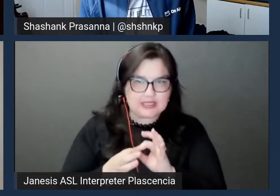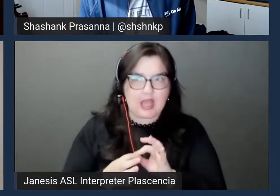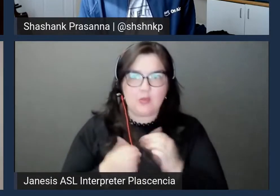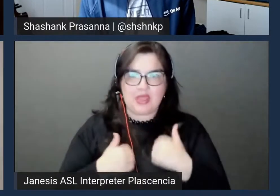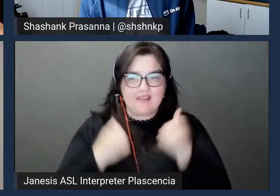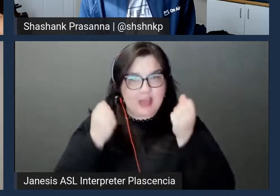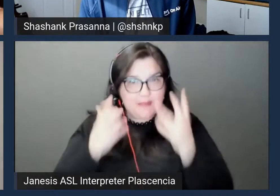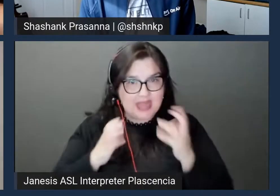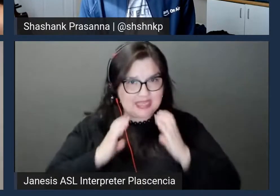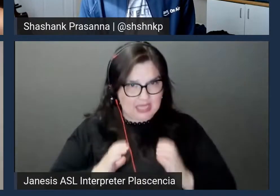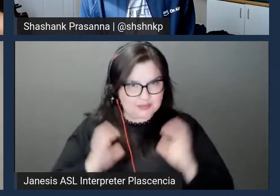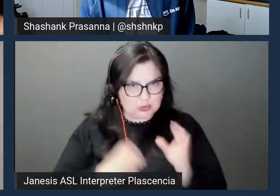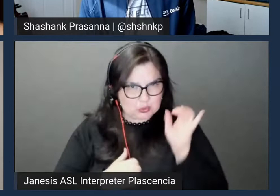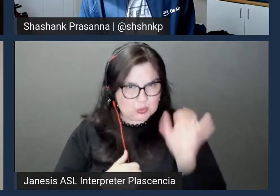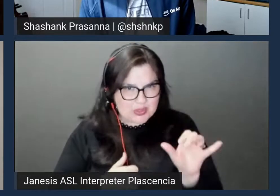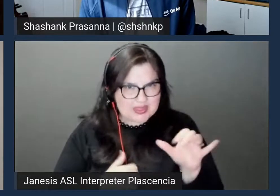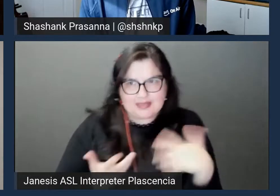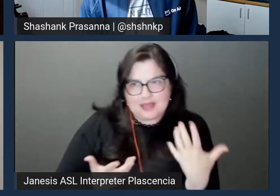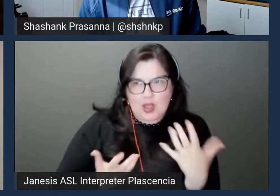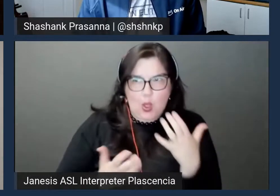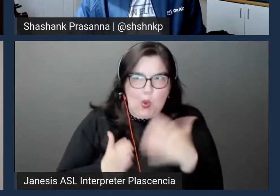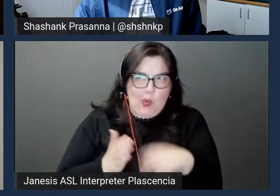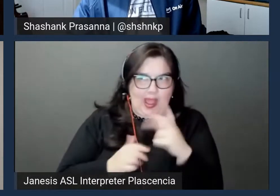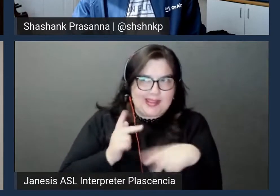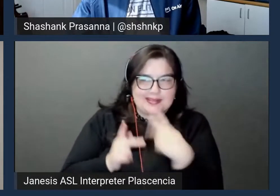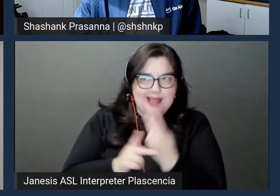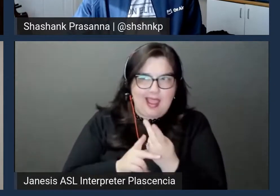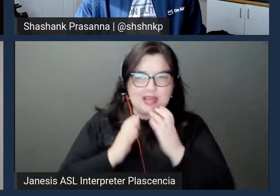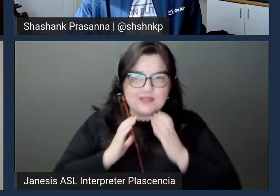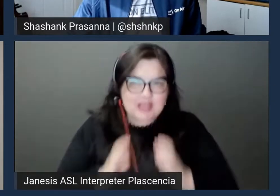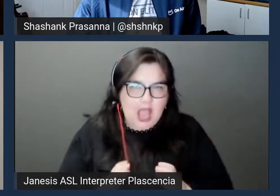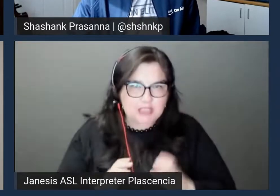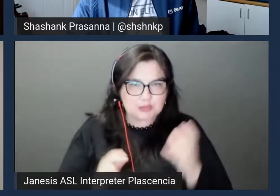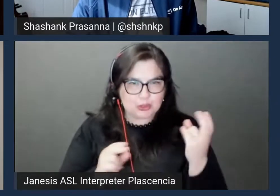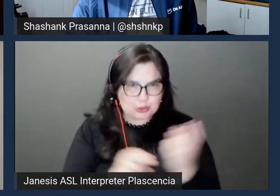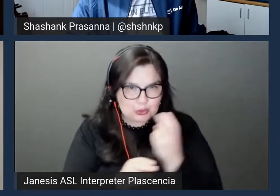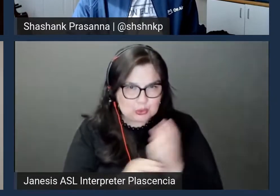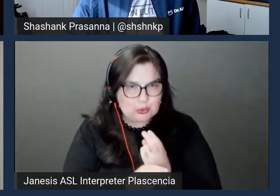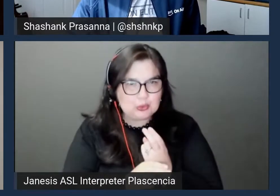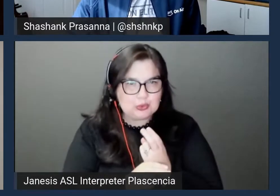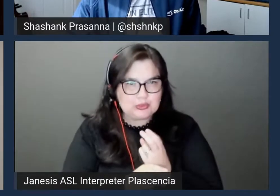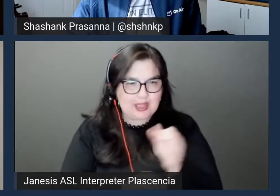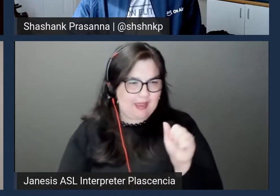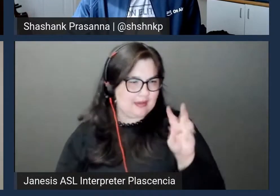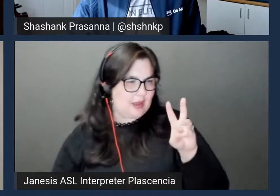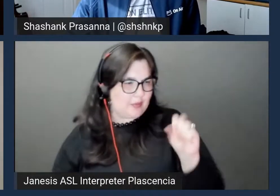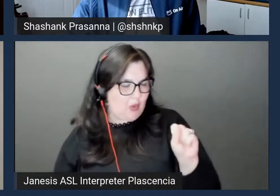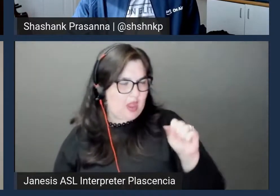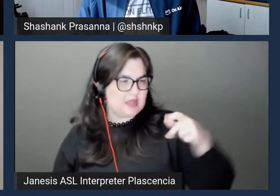What kind of customers, what kind of use cases have you seen people using AWS Panorama? Yeah, great question, Darko.